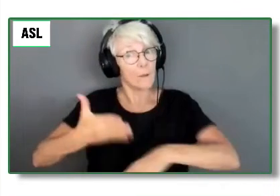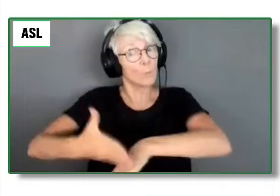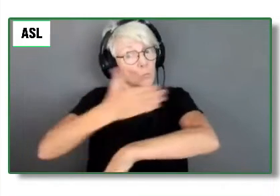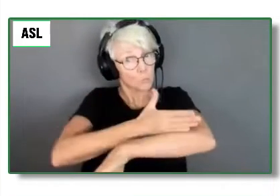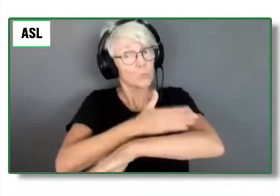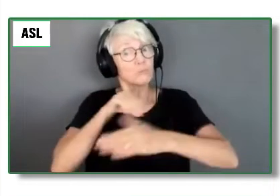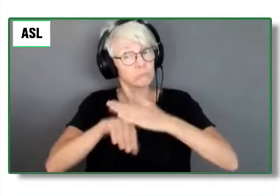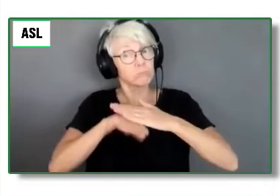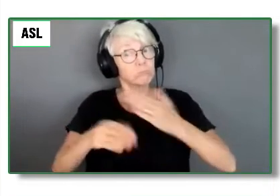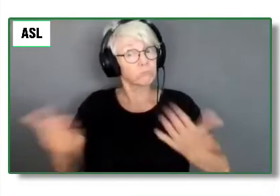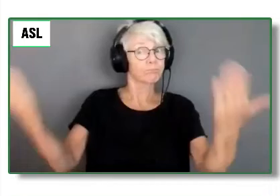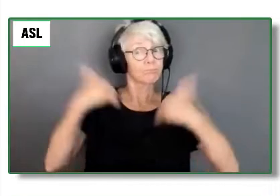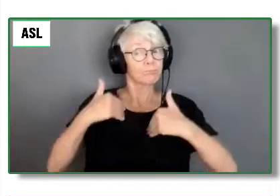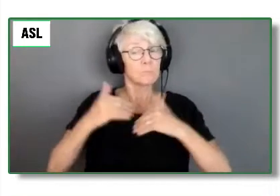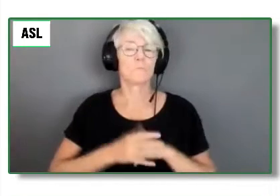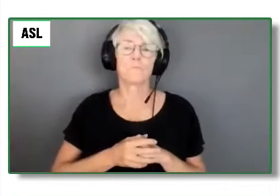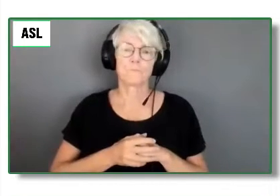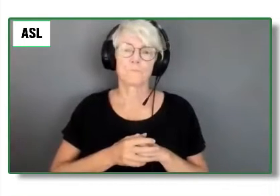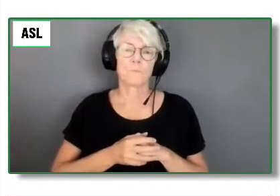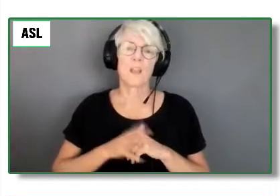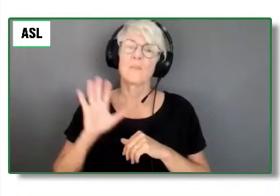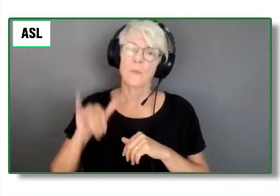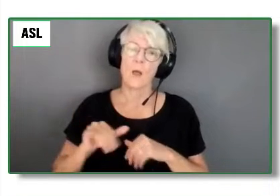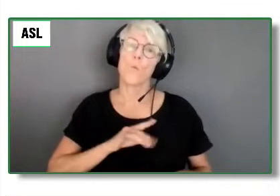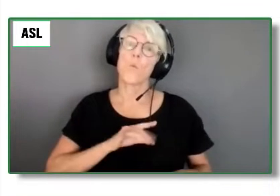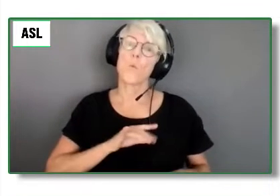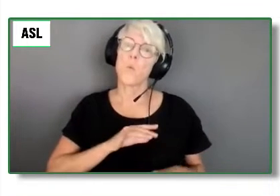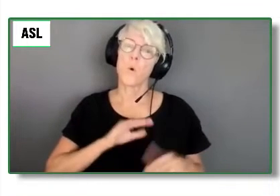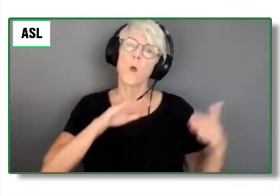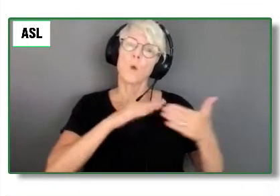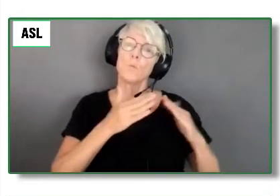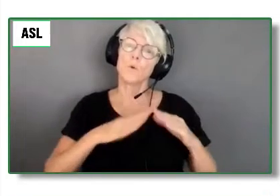and this has given the community an opportunity for